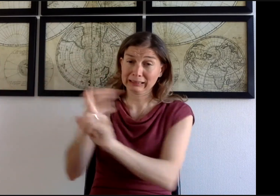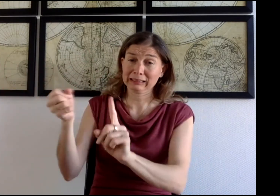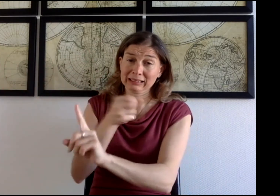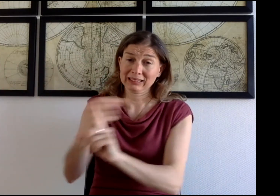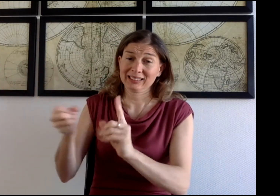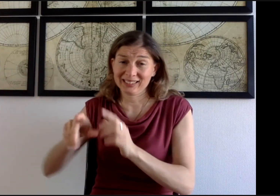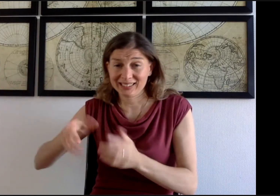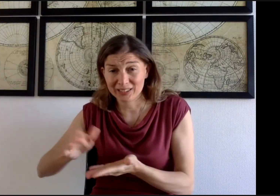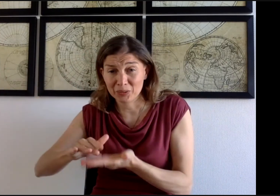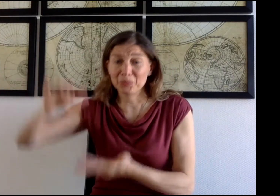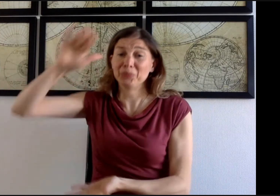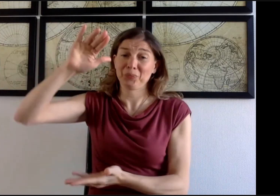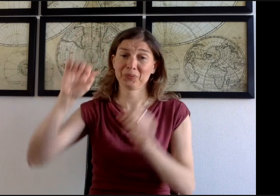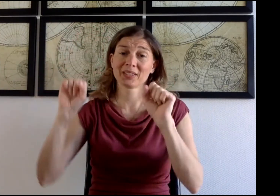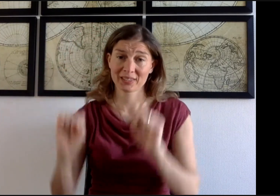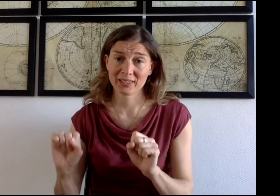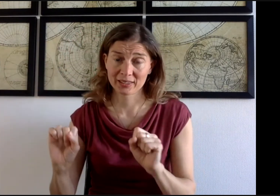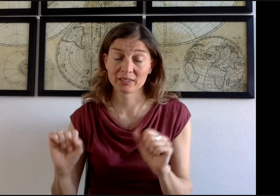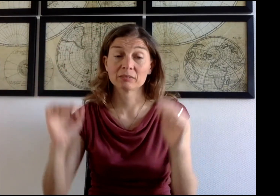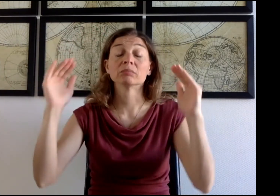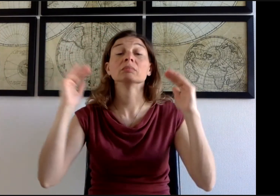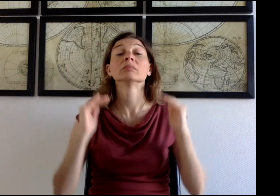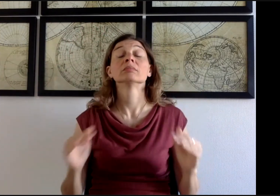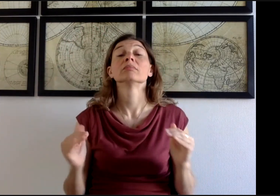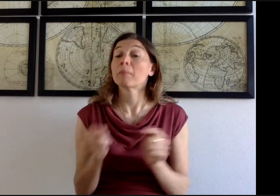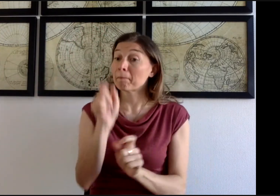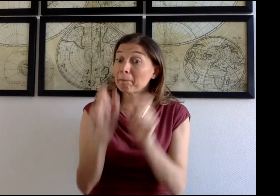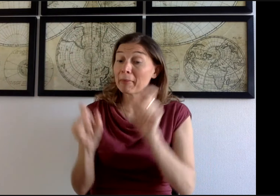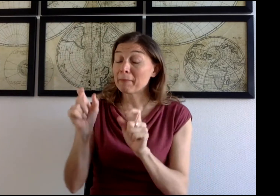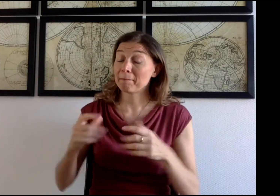Finally, people living in institutions are at increased risk of abuse